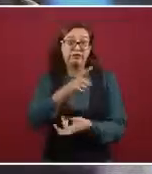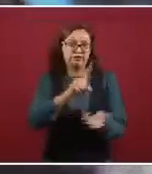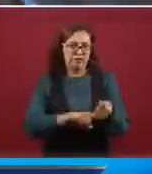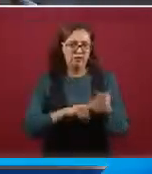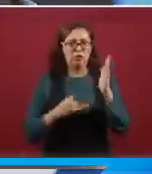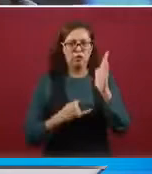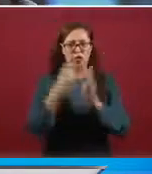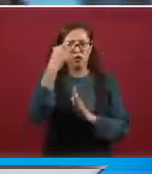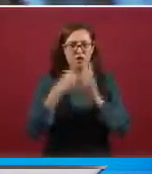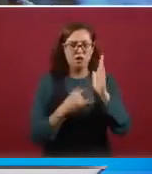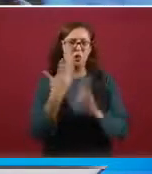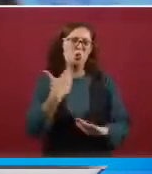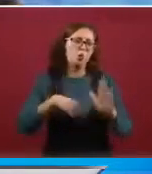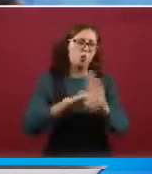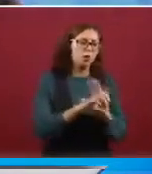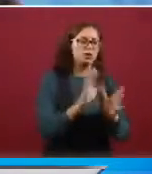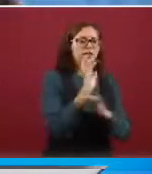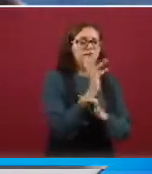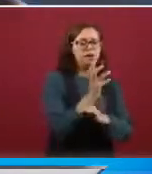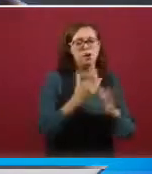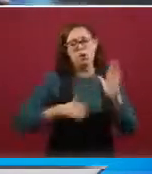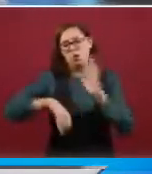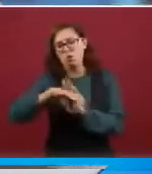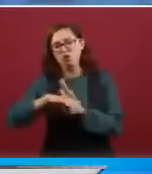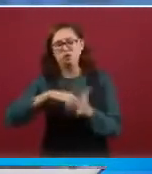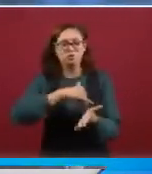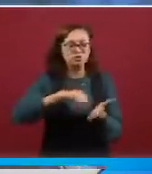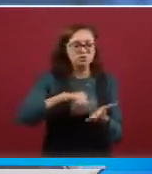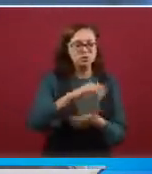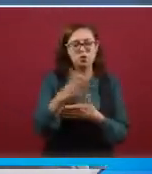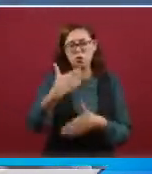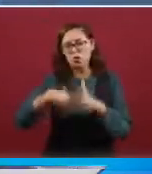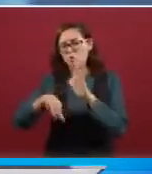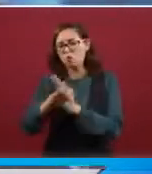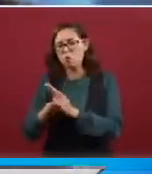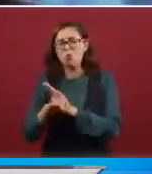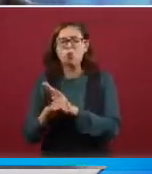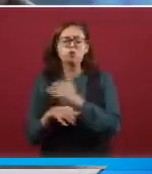2. Next Auction A new auction will be held at the “Los Pinos” cultural center